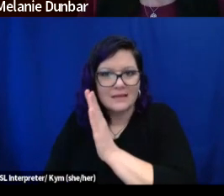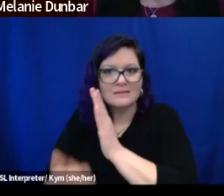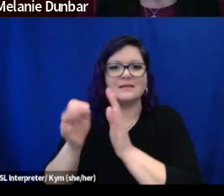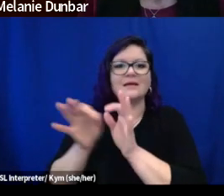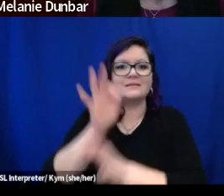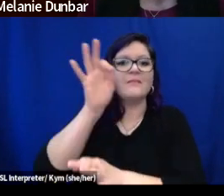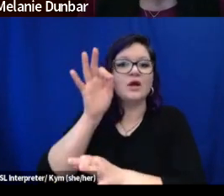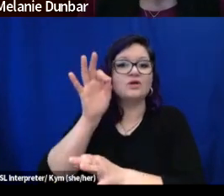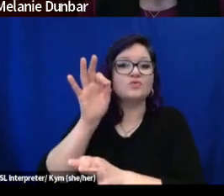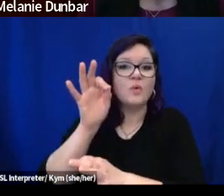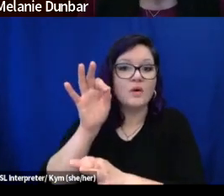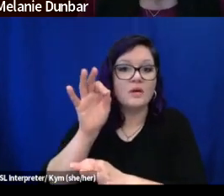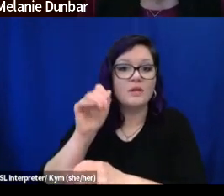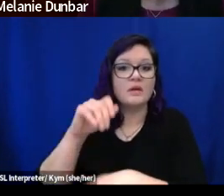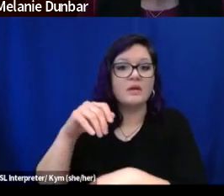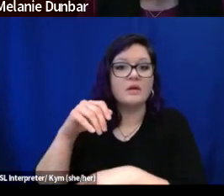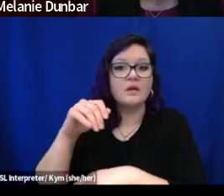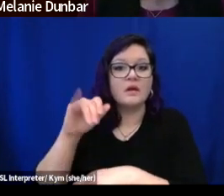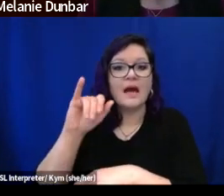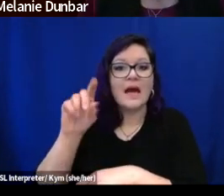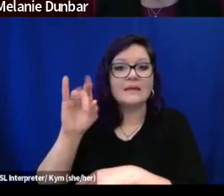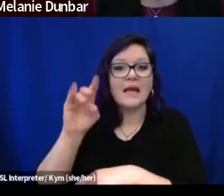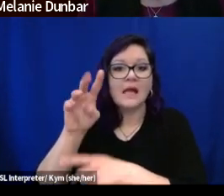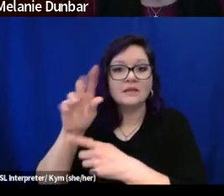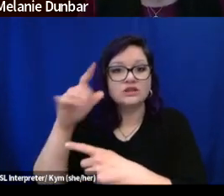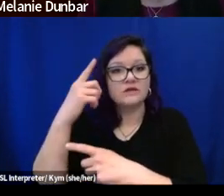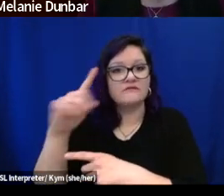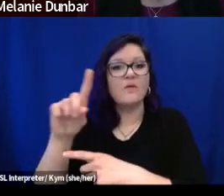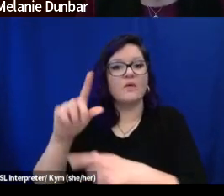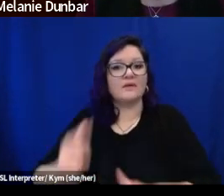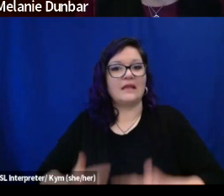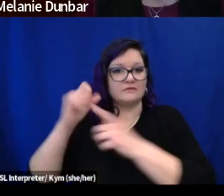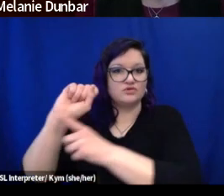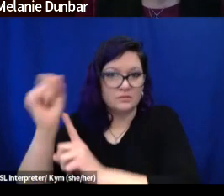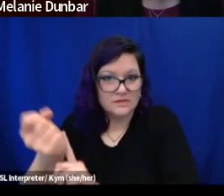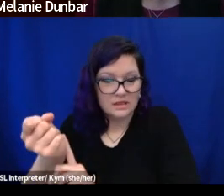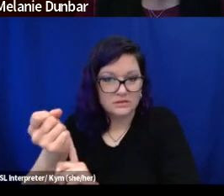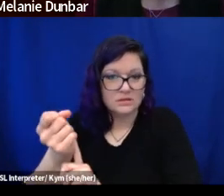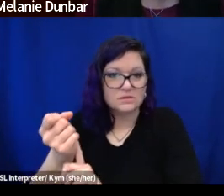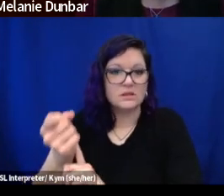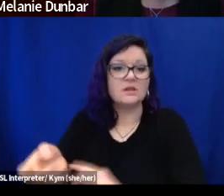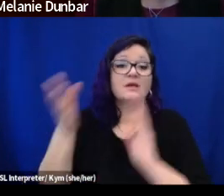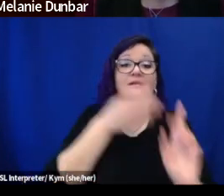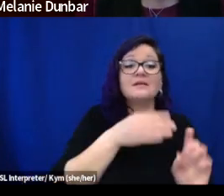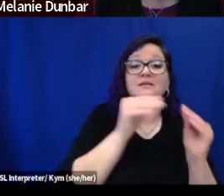context. The language used in disaster spiritual care is centered on meaning, belief, values,